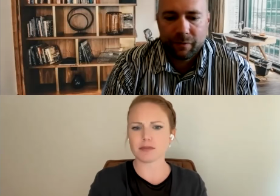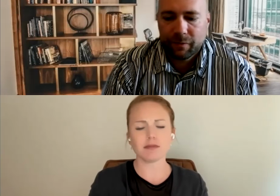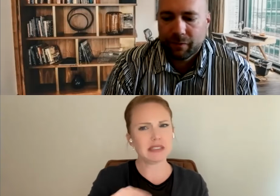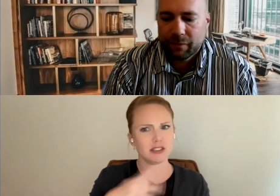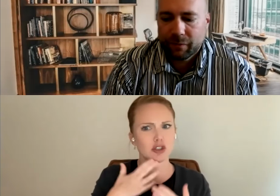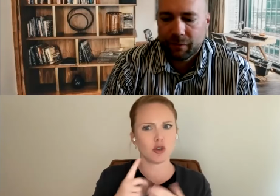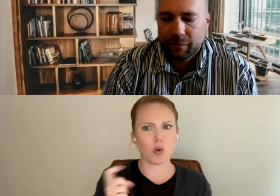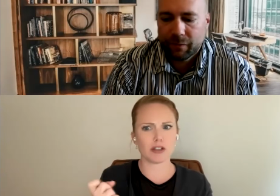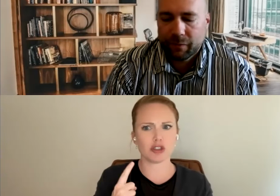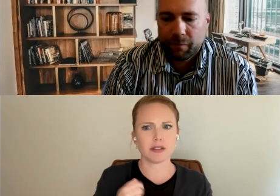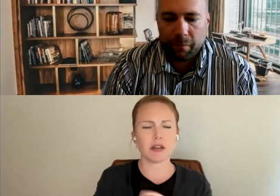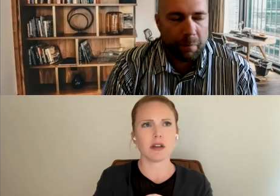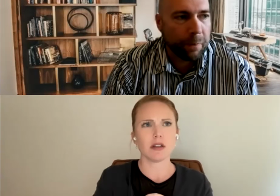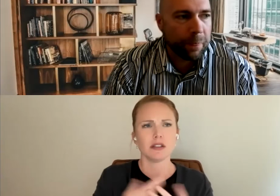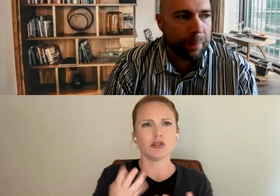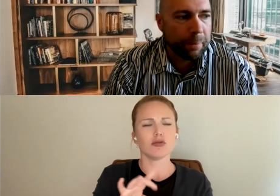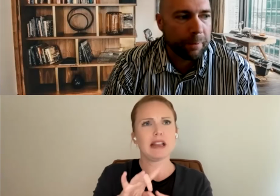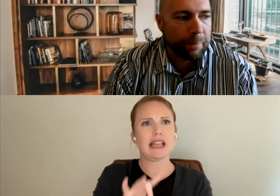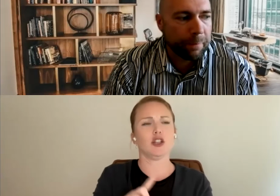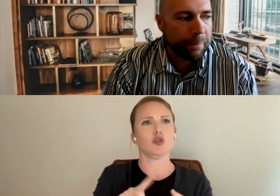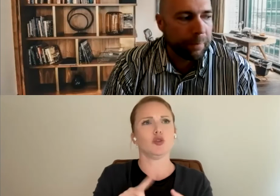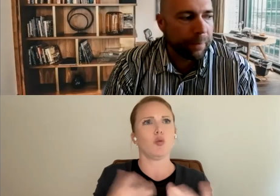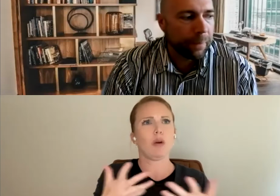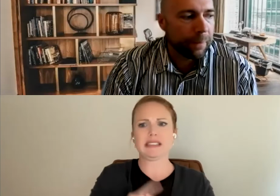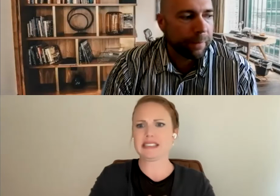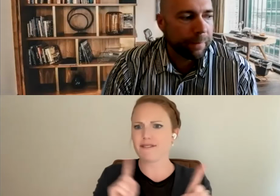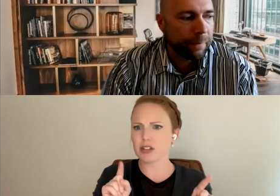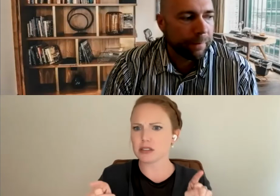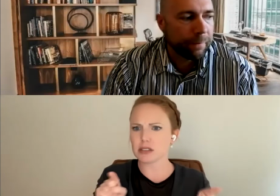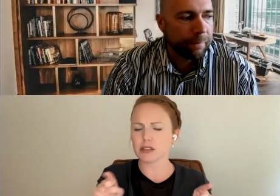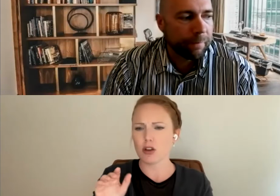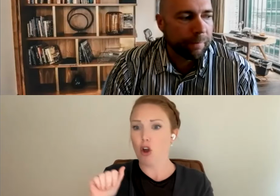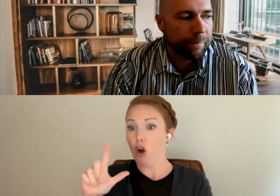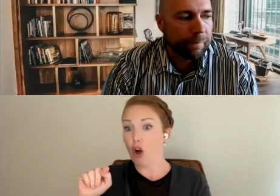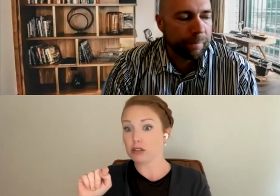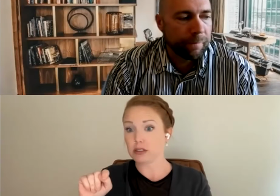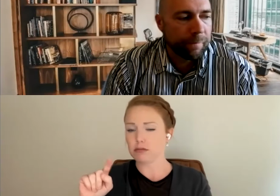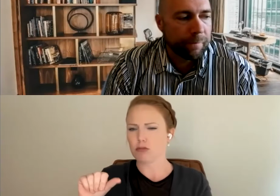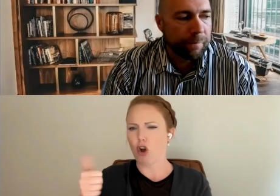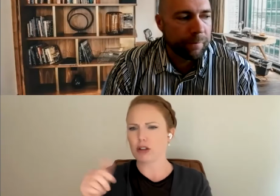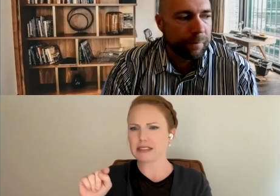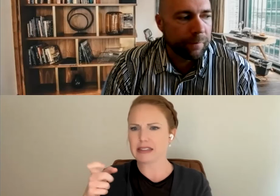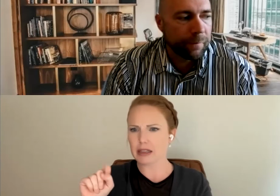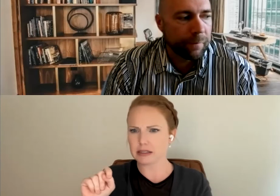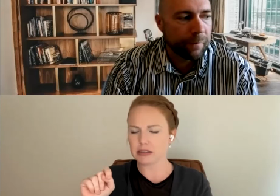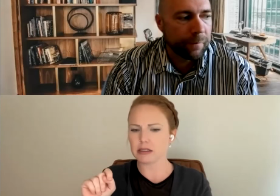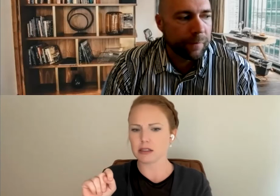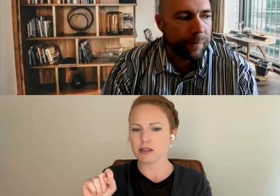because it deals with kind of the difference between where alt text, alt text used for